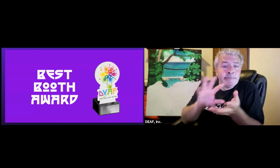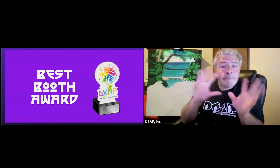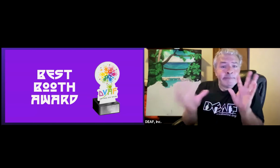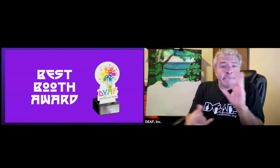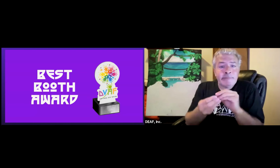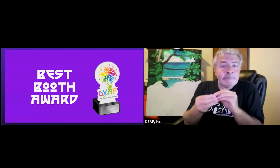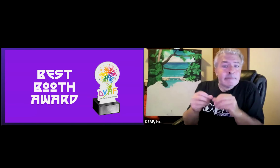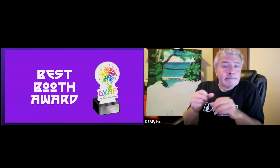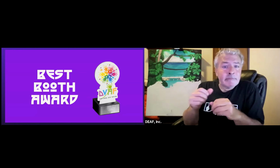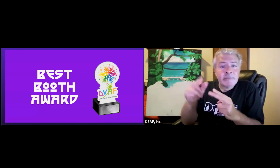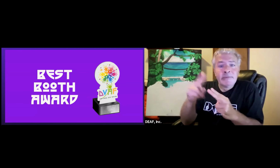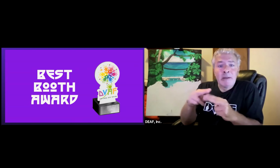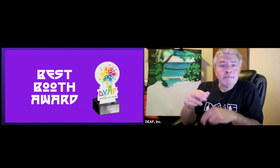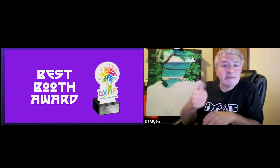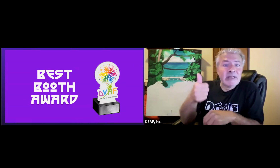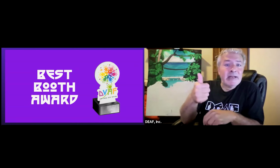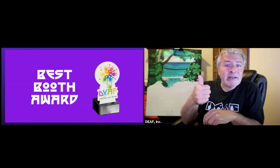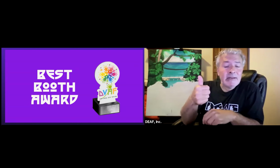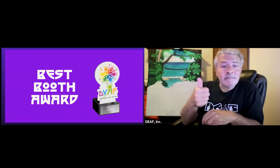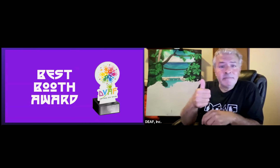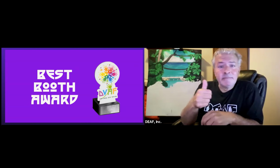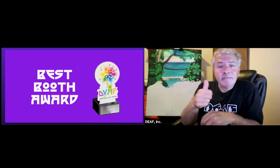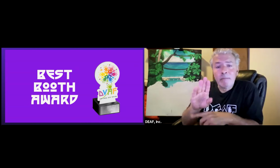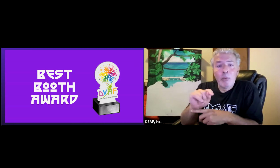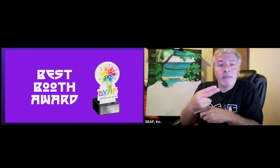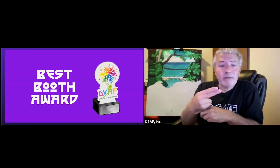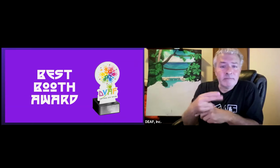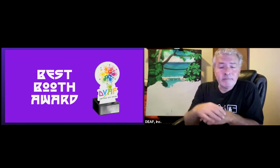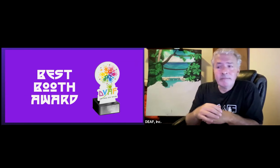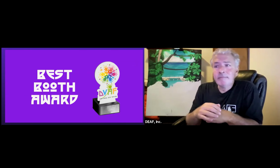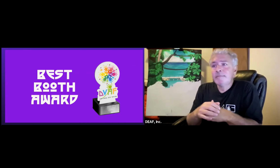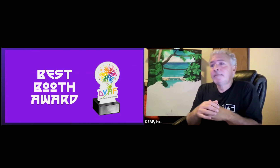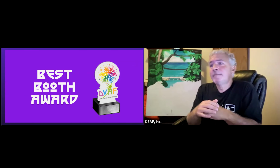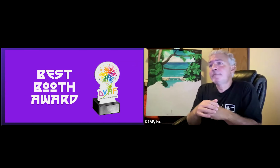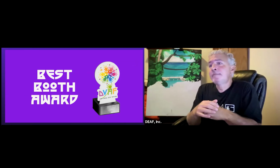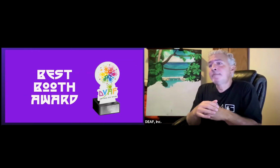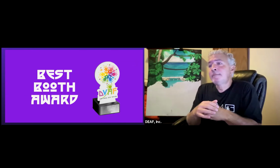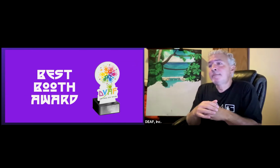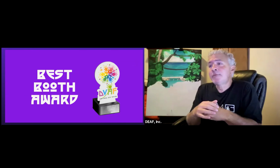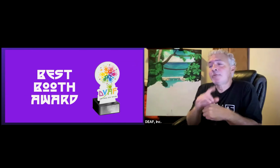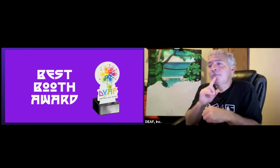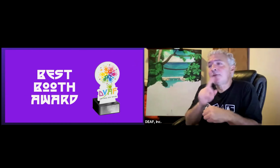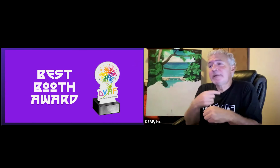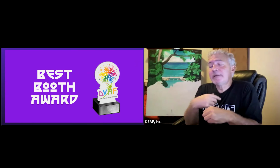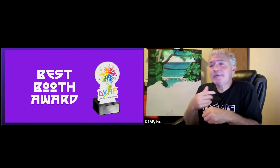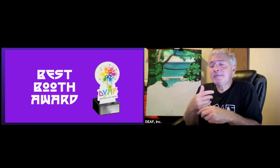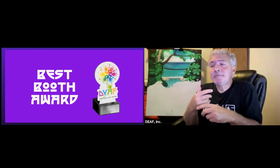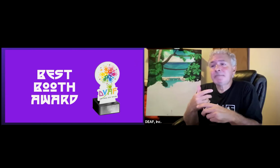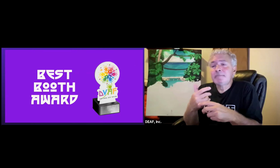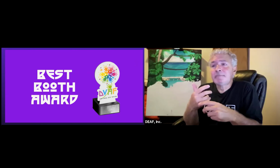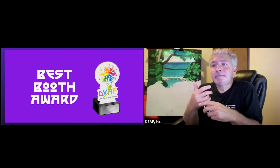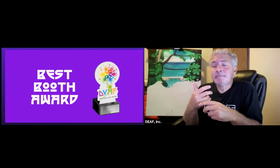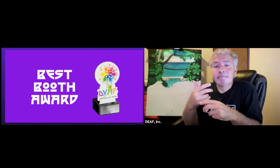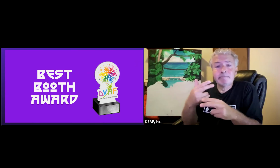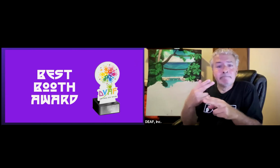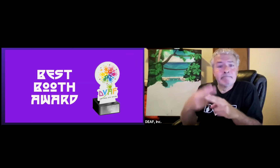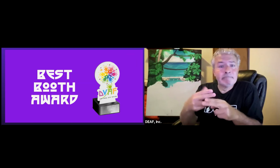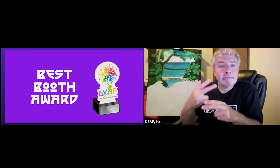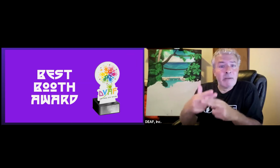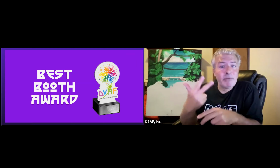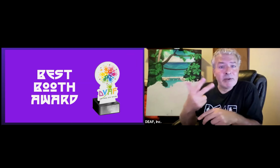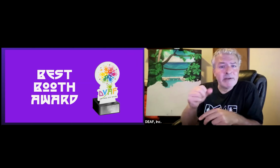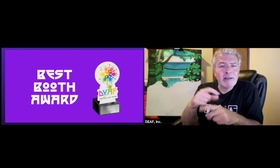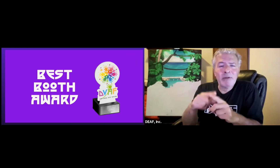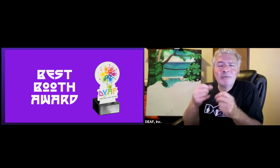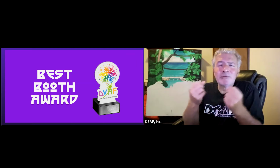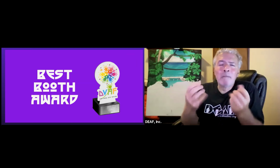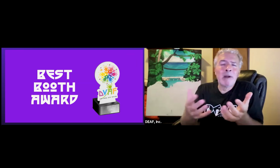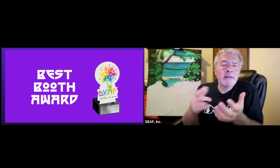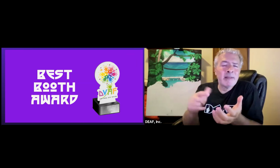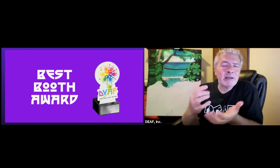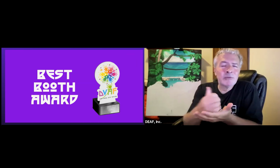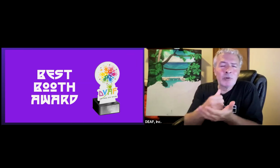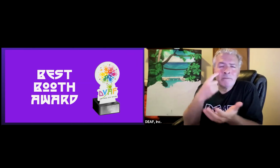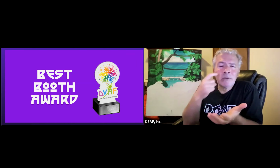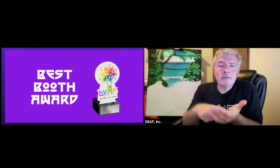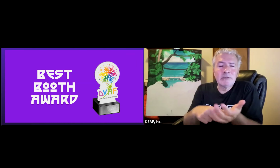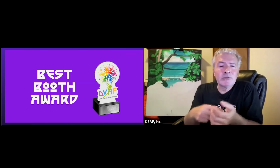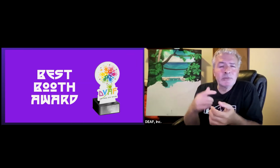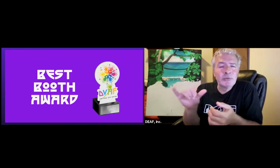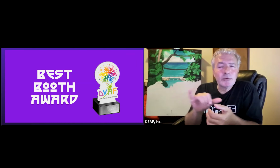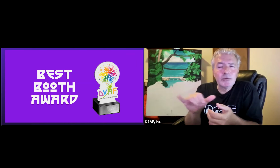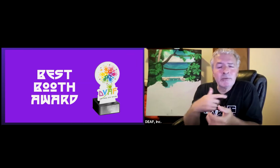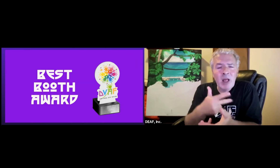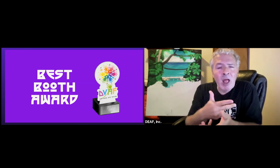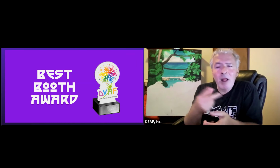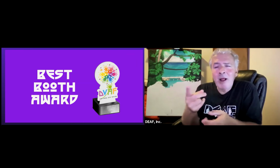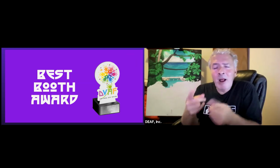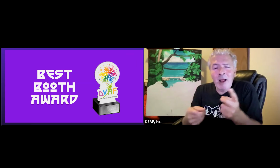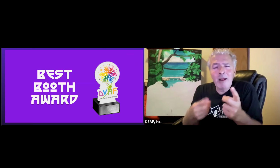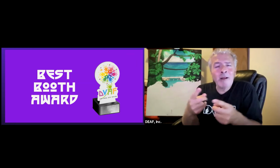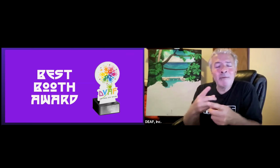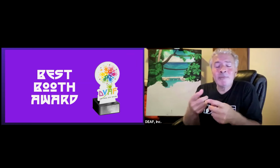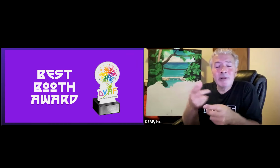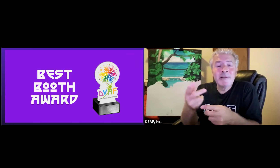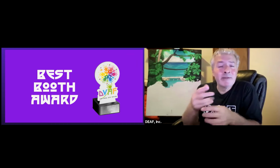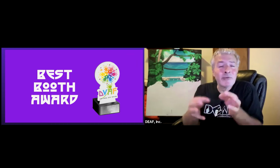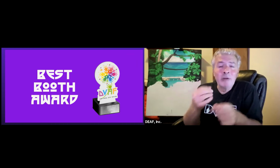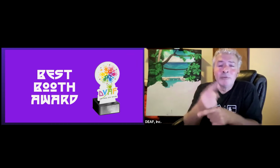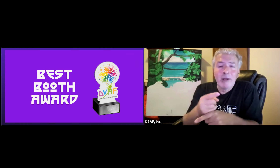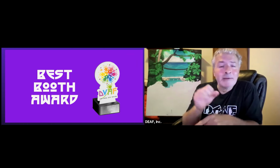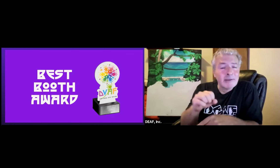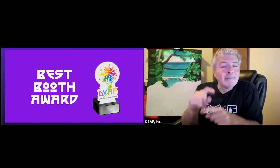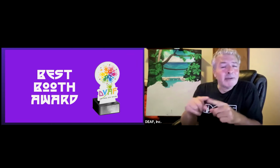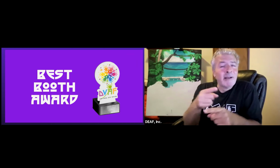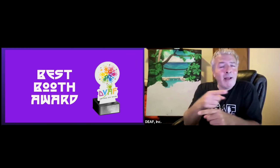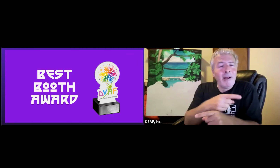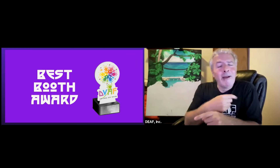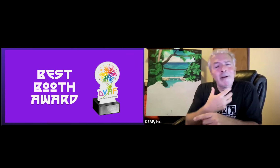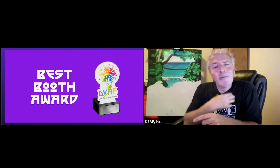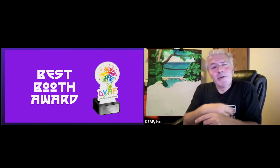The judges counted, and chose the top ten out of those 30 booths. And really, I know we have three but there were so, so many. It was really hard to make a choice.